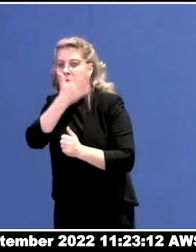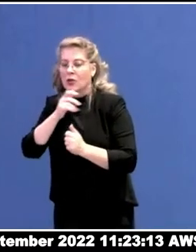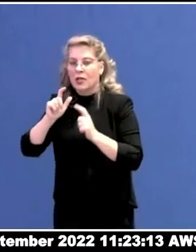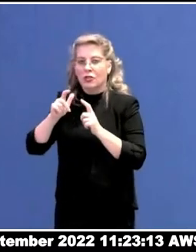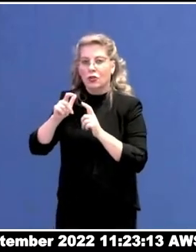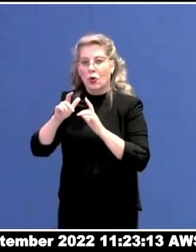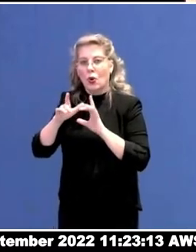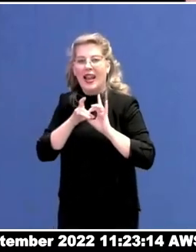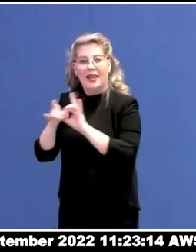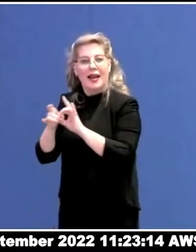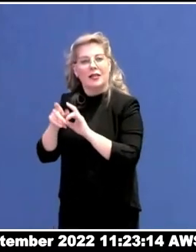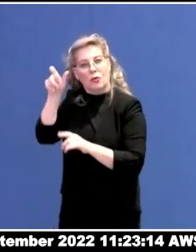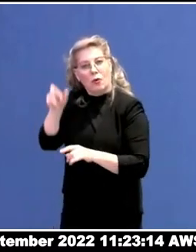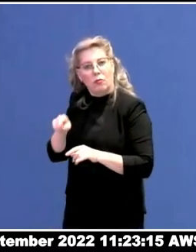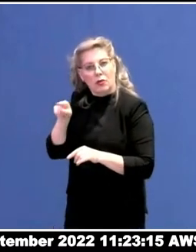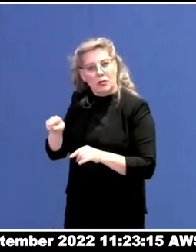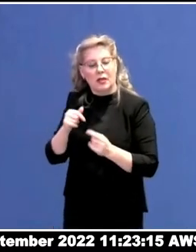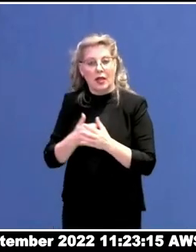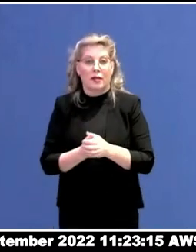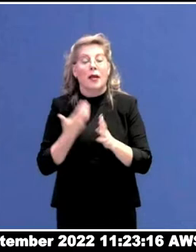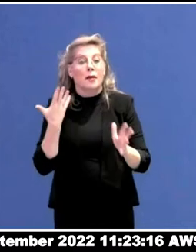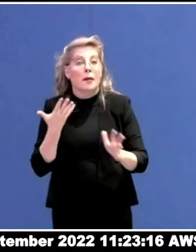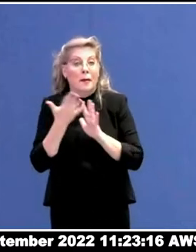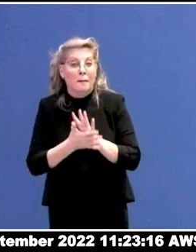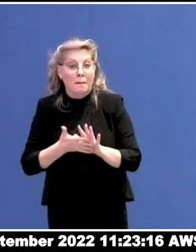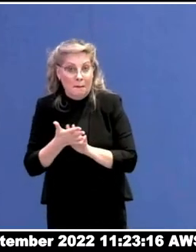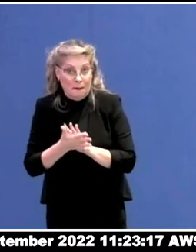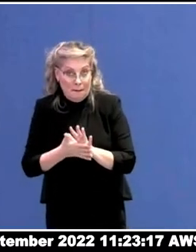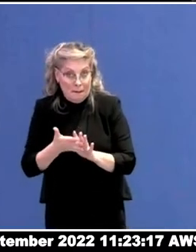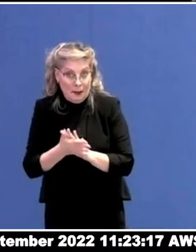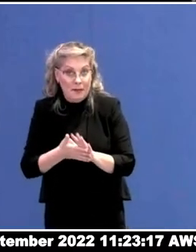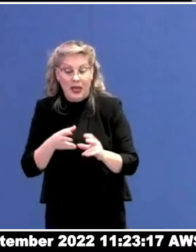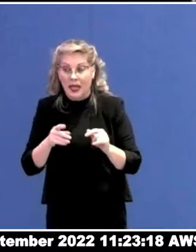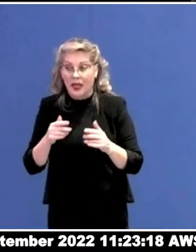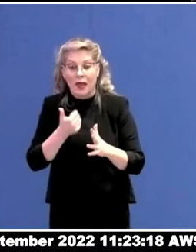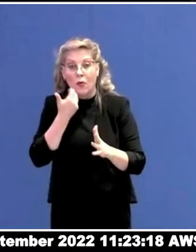So, that meant there was a person - as with the case which we will get to shortly - from